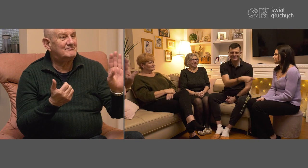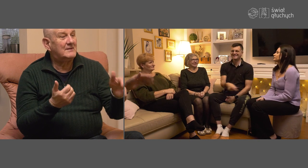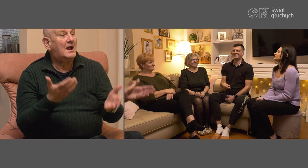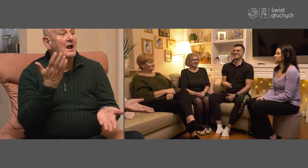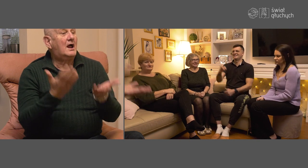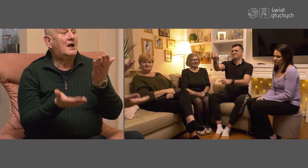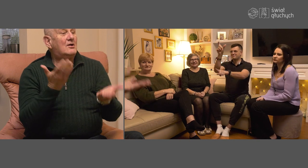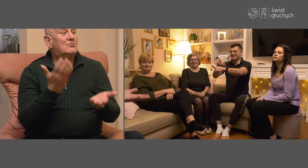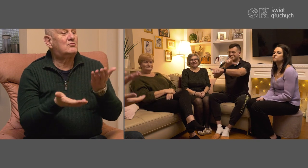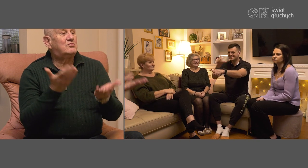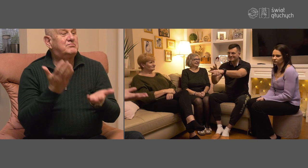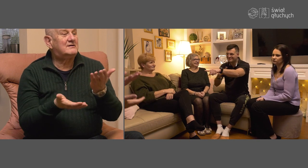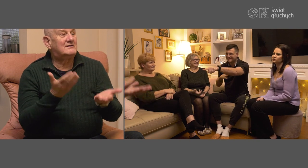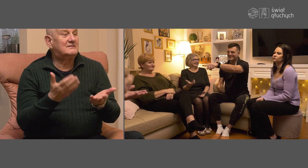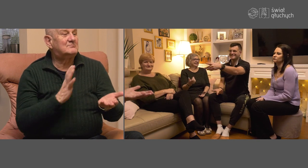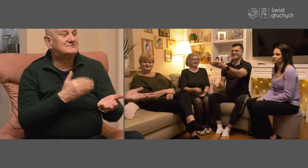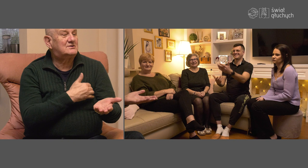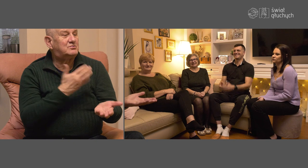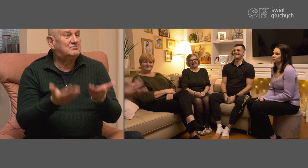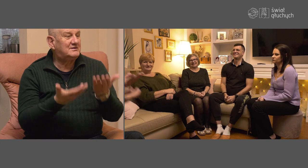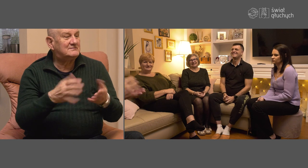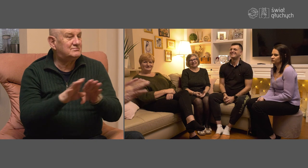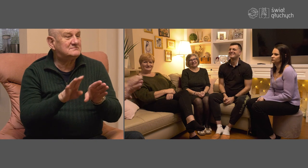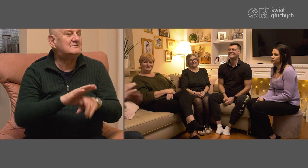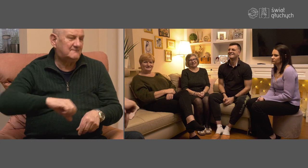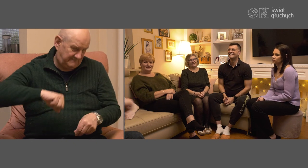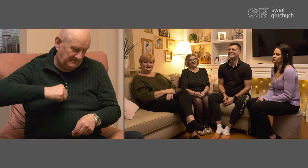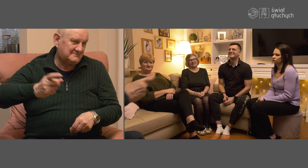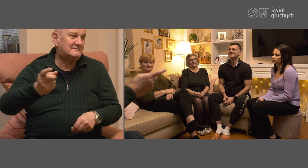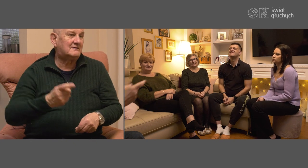[Rafał]: Oh, you used to go to Three Crosses Square, too. [Tadeusz]: When I was at school in Lublin, it was fun, too.